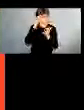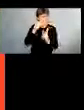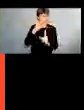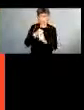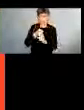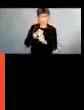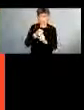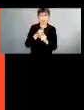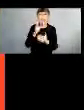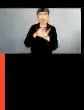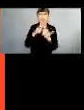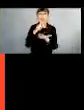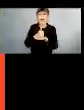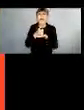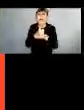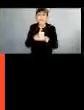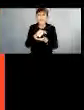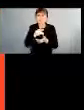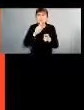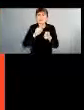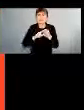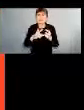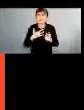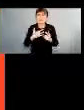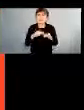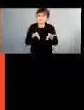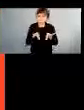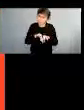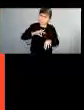capture? Granters and funders don’t just ask you